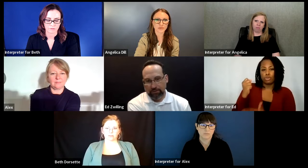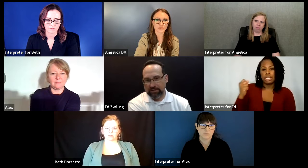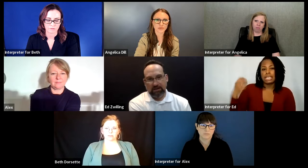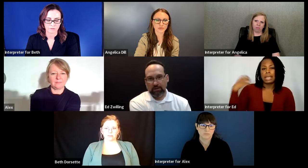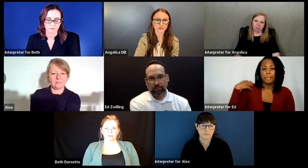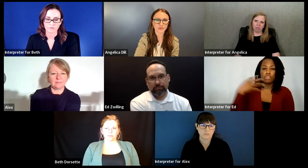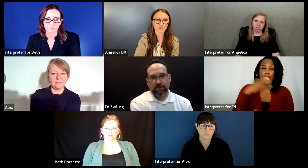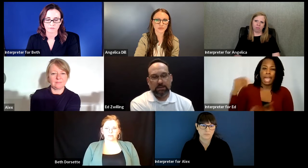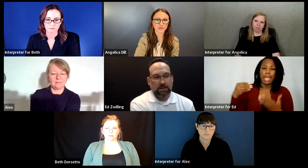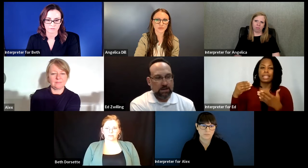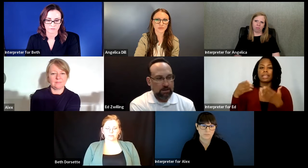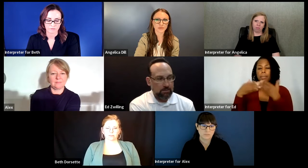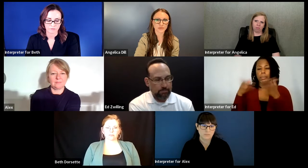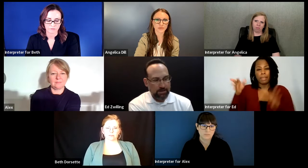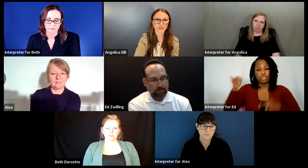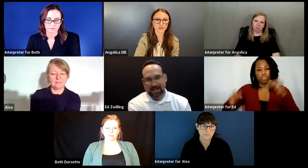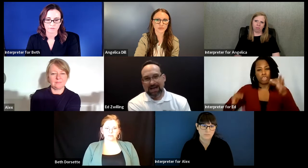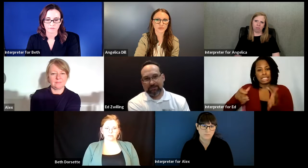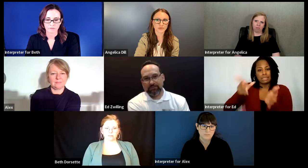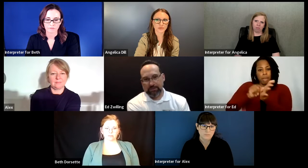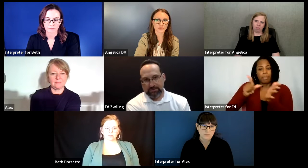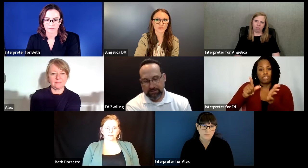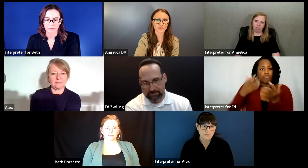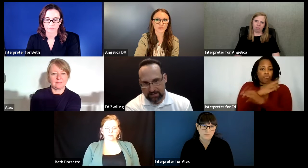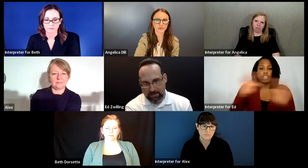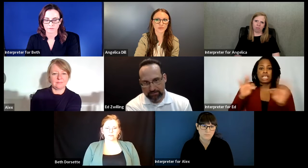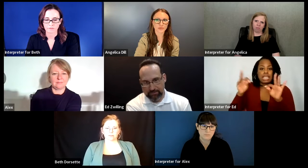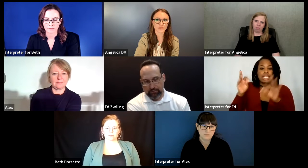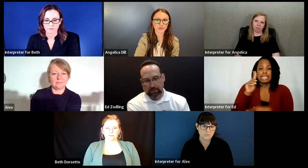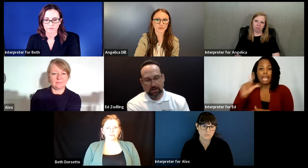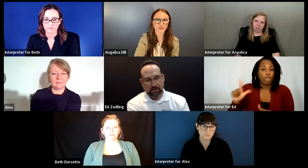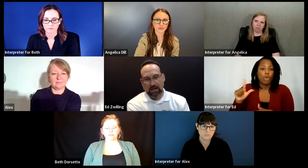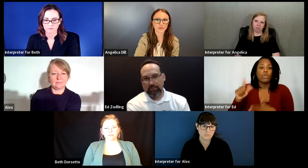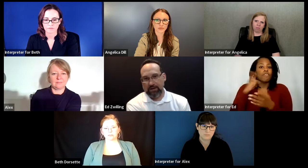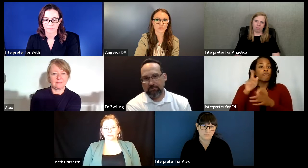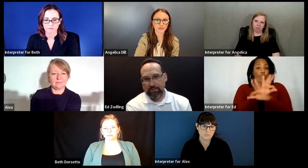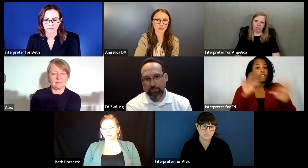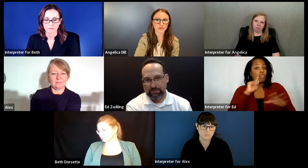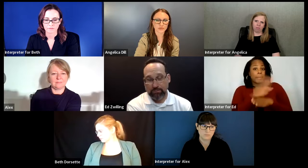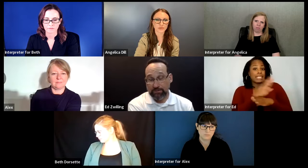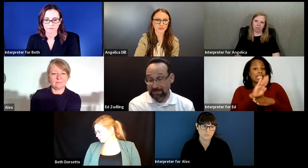are free to download that are guides for businesses and how to accommodate people with disabilities.